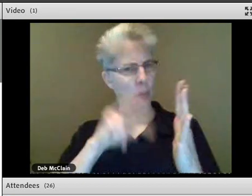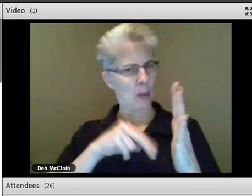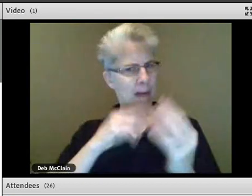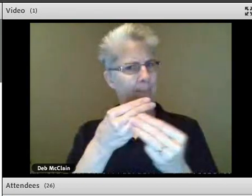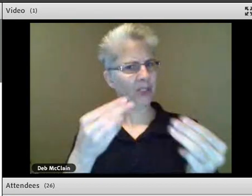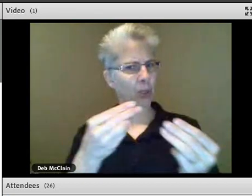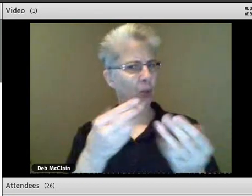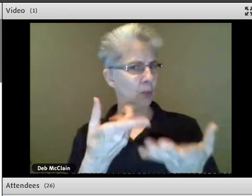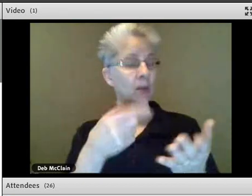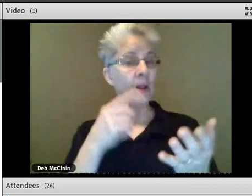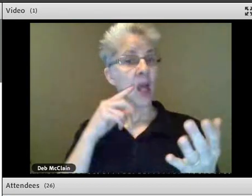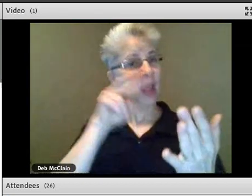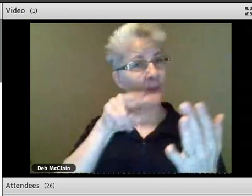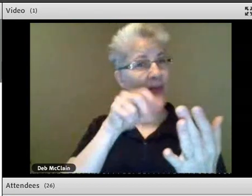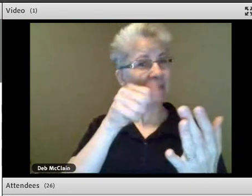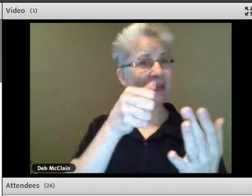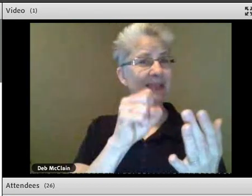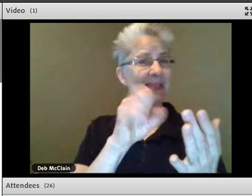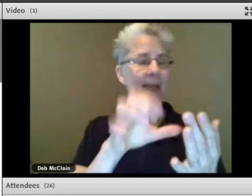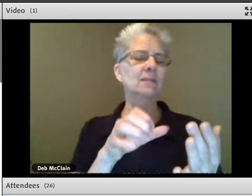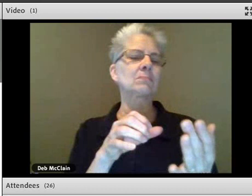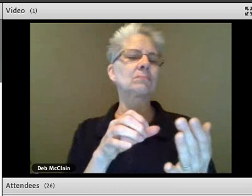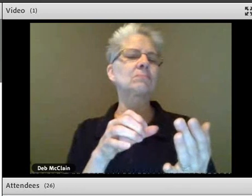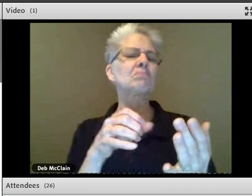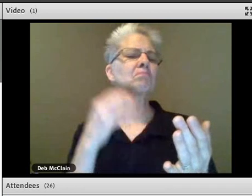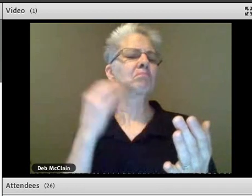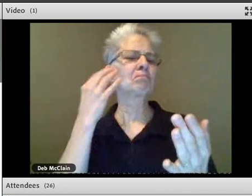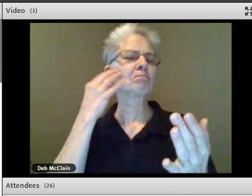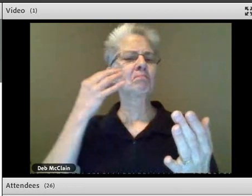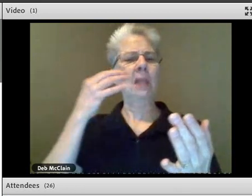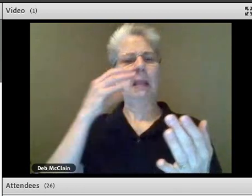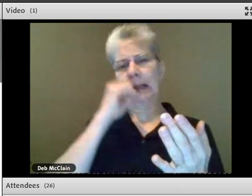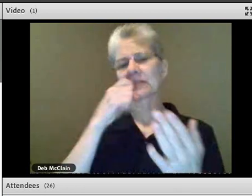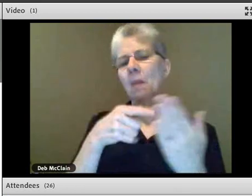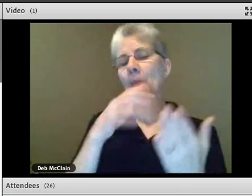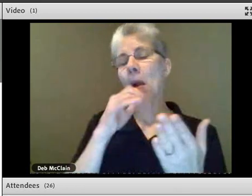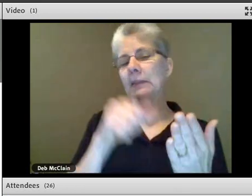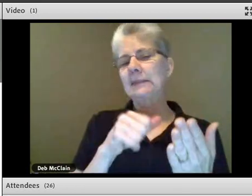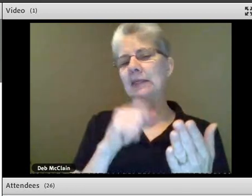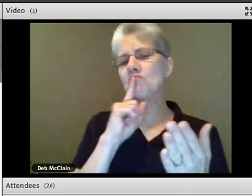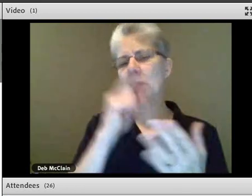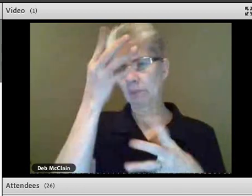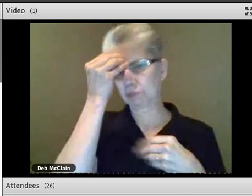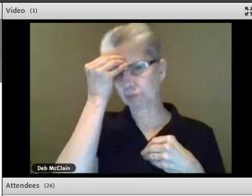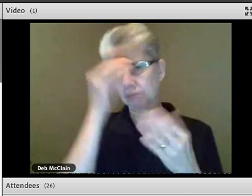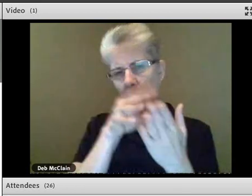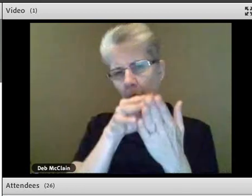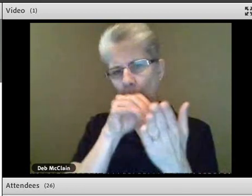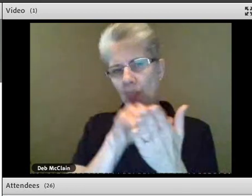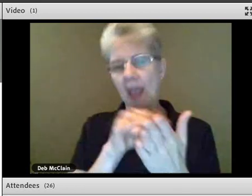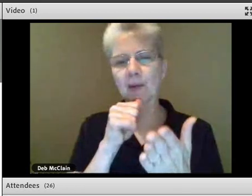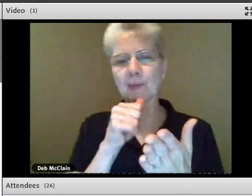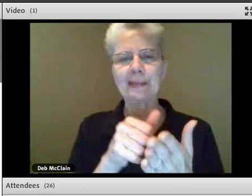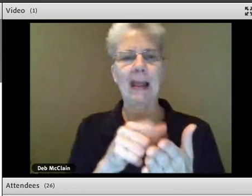If they looked at for 10 seconds, then you have a really good guess that they probably didn't digest that material or didn't take it seriously,